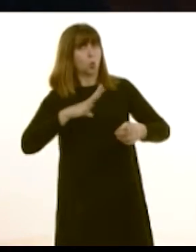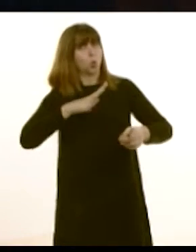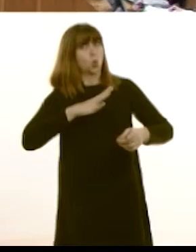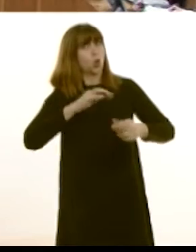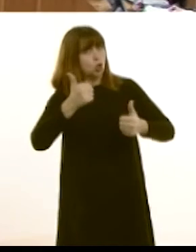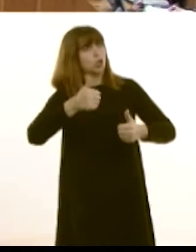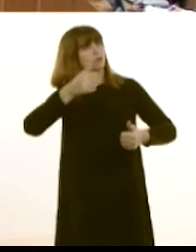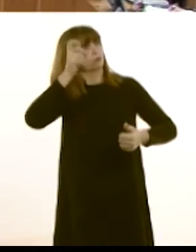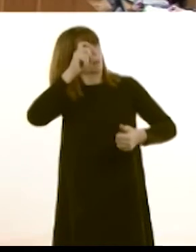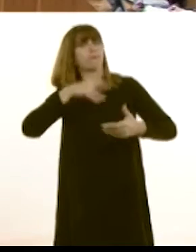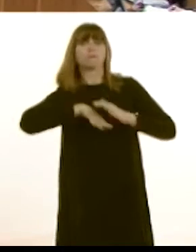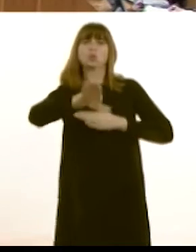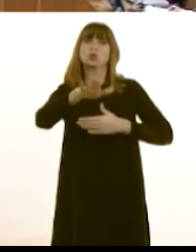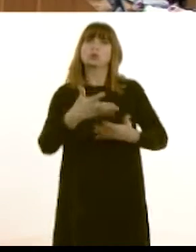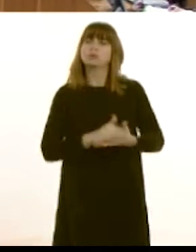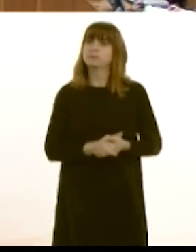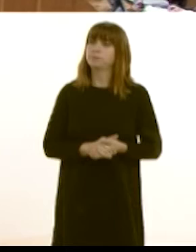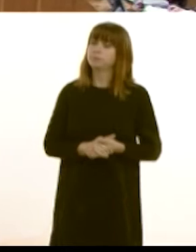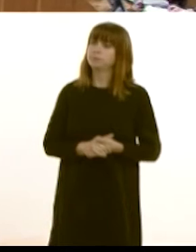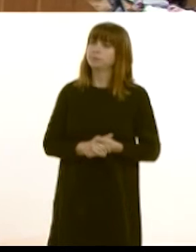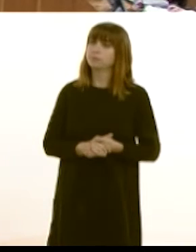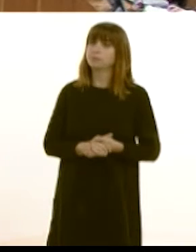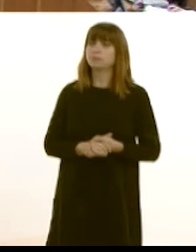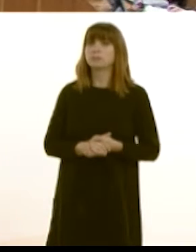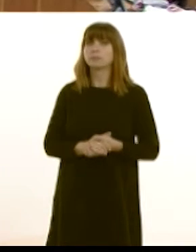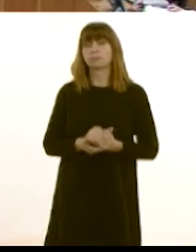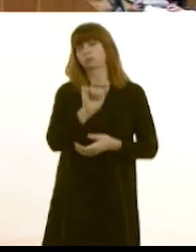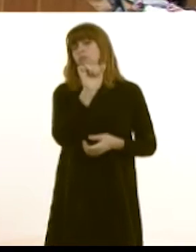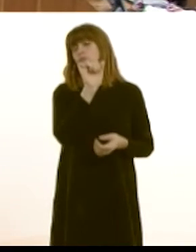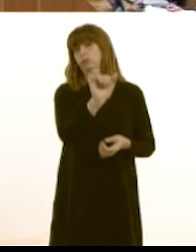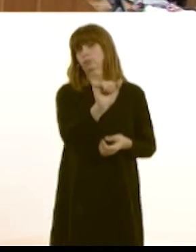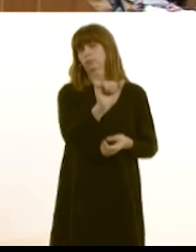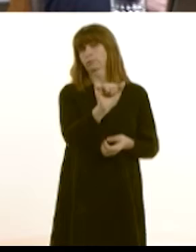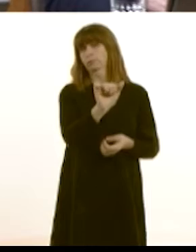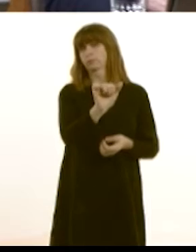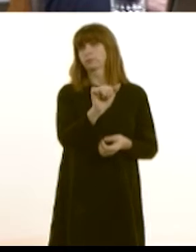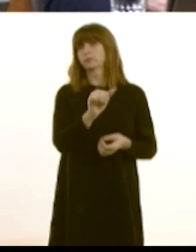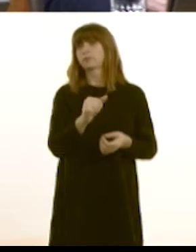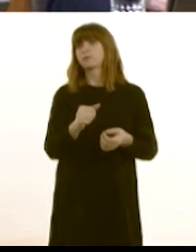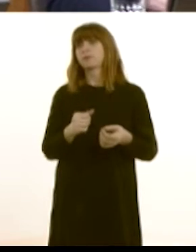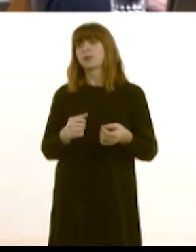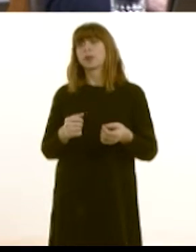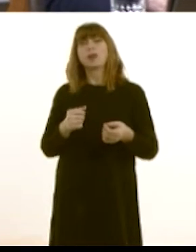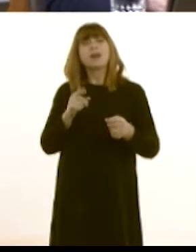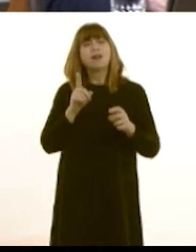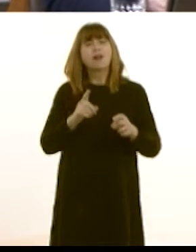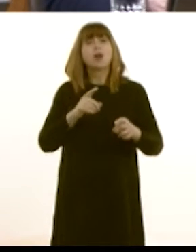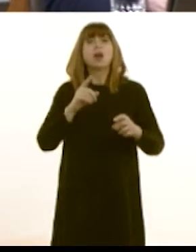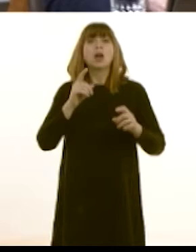Carwyn Jones: Itís something thatís always under consideration. The Member is absolutely right to point out that controlling flooding is not just about building walls.